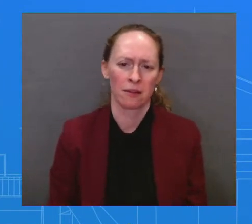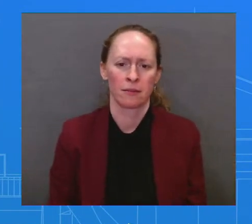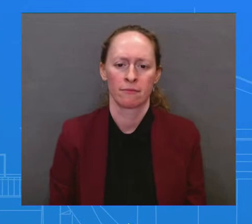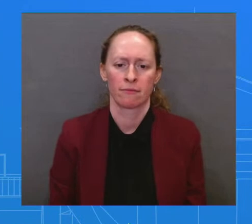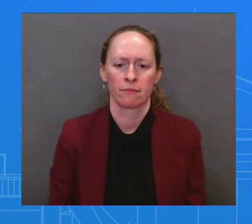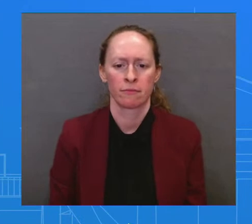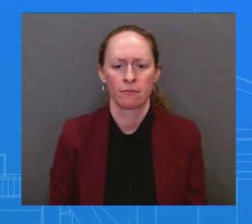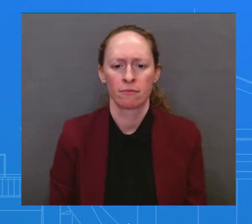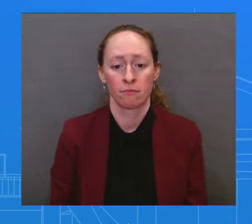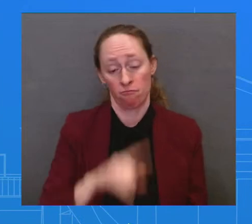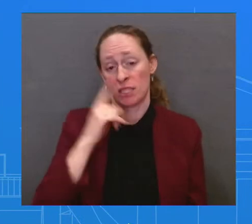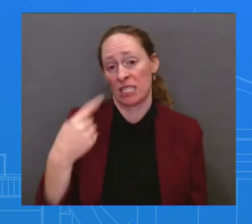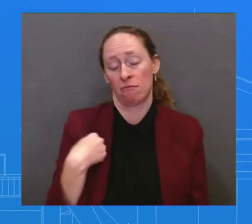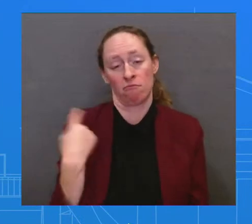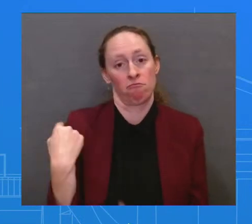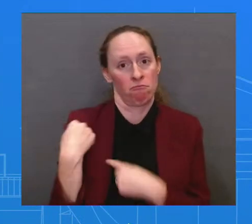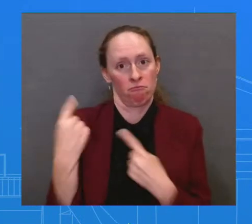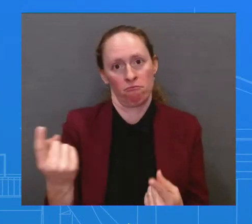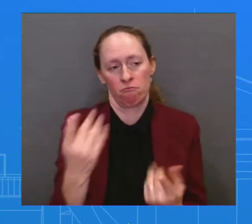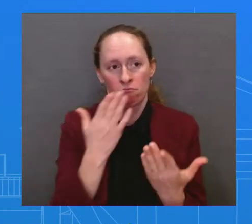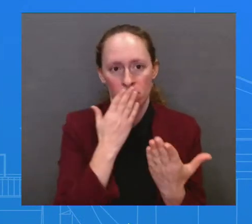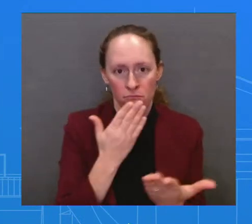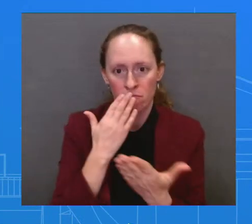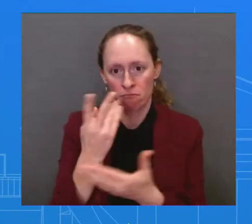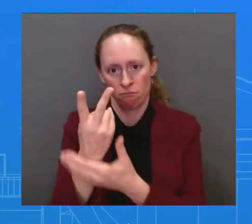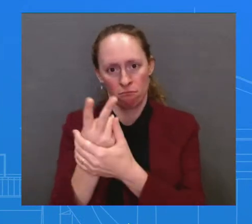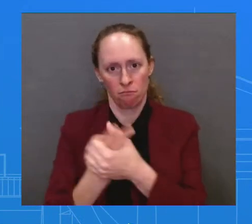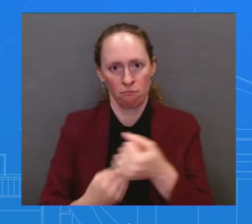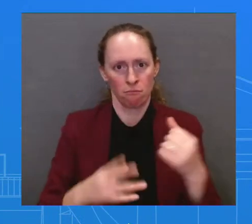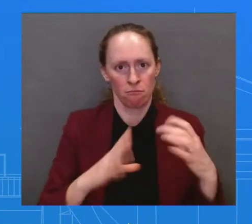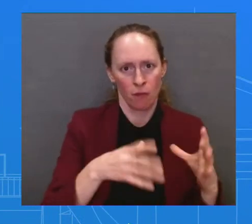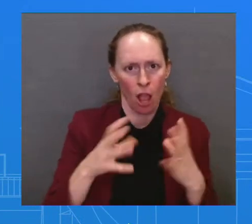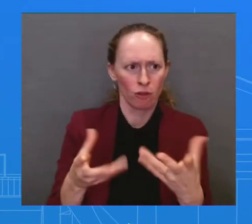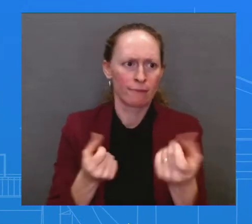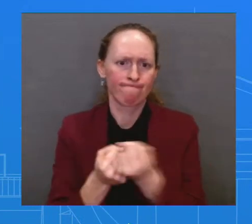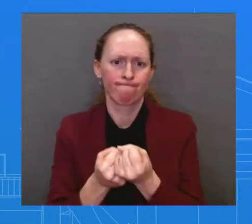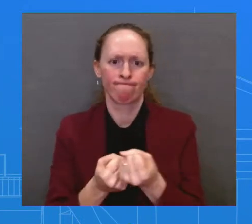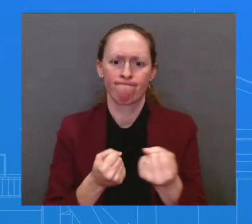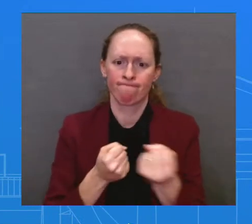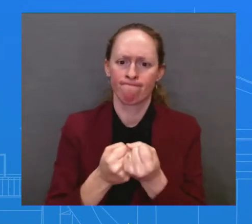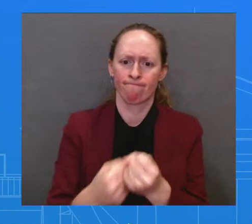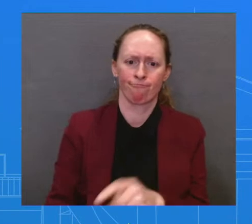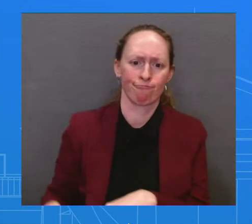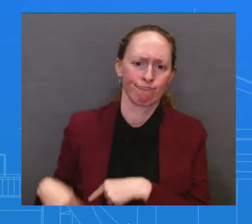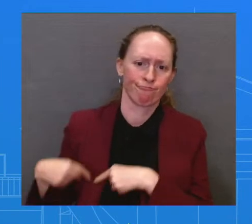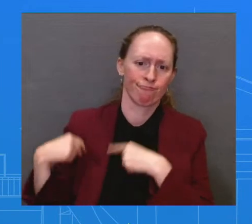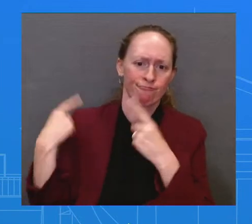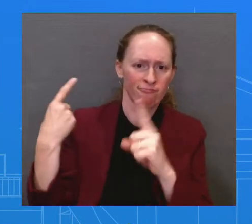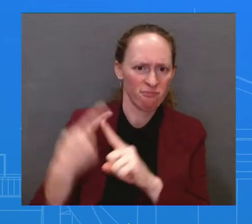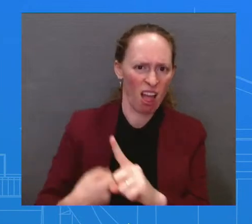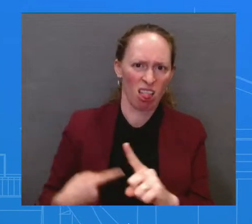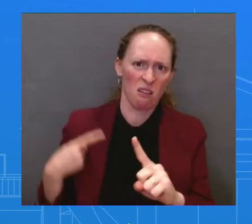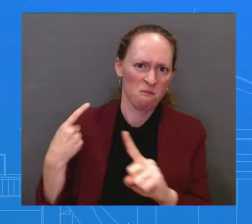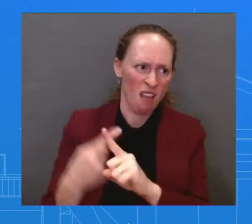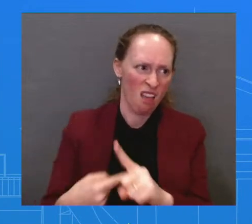over the past several months for -- for Ukraine. And it's not just us. It's coming -- it came from our allies and our partners -- right?